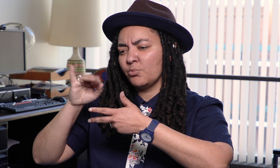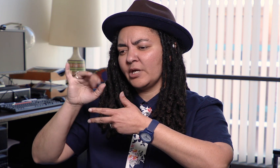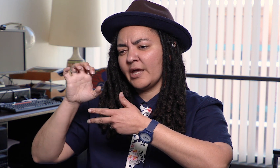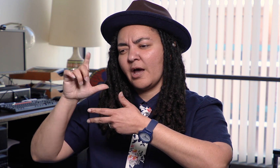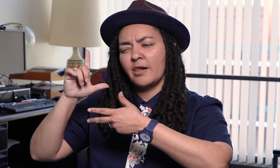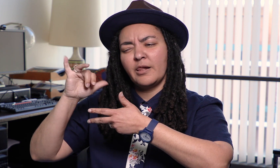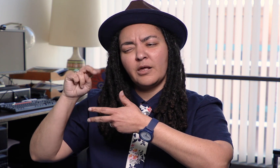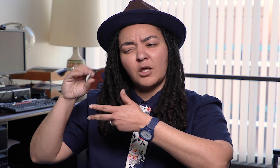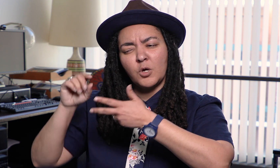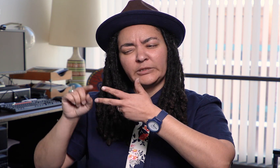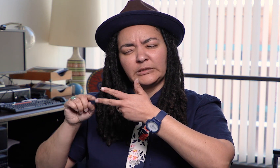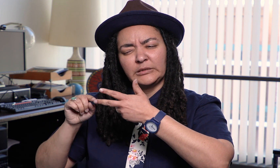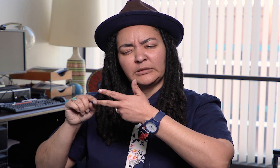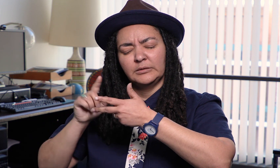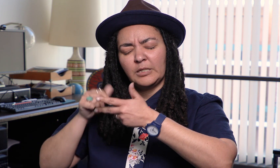and the third tribe name escapes me .